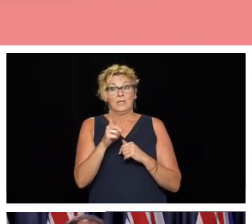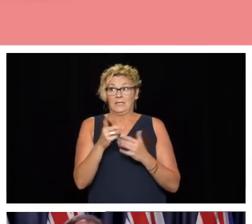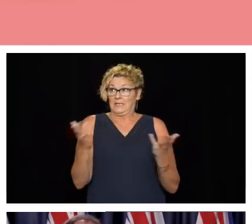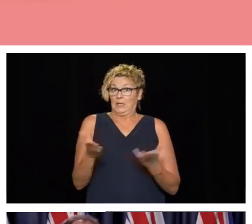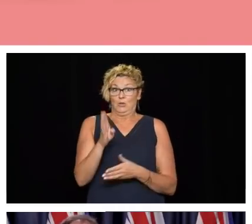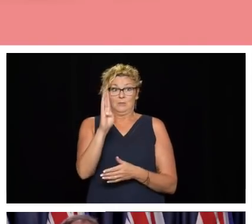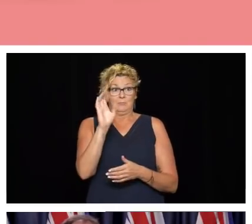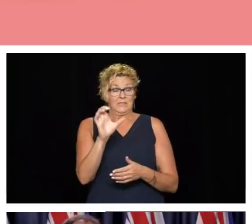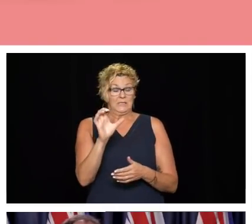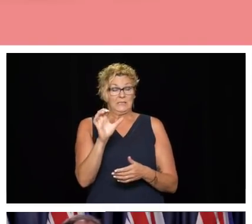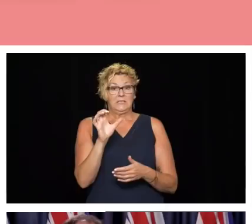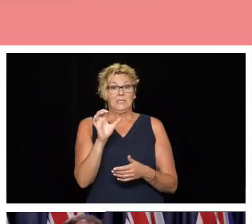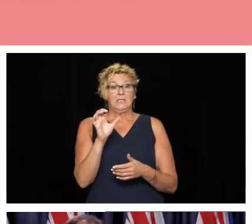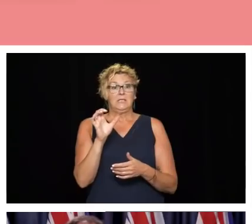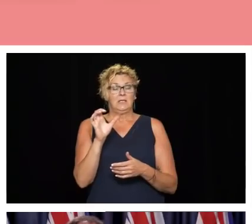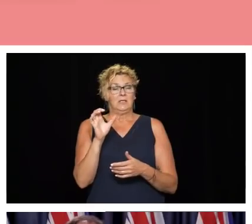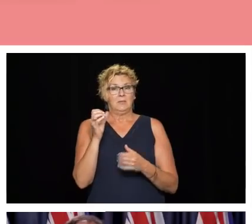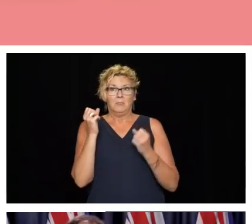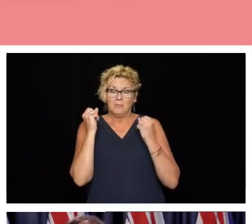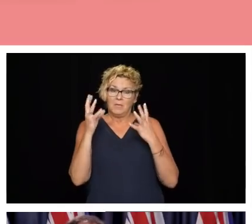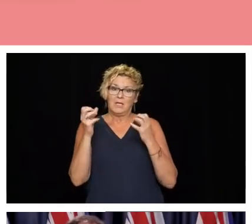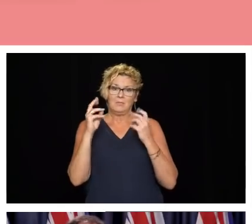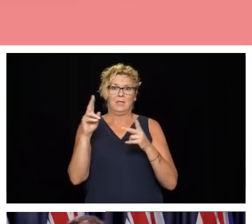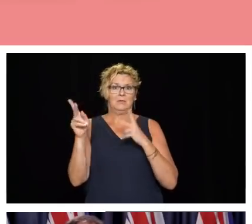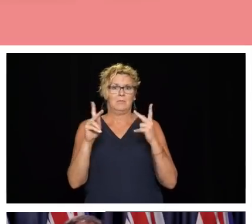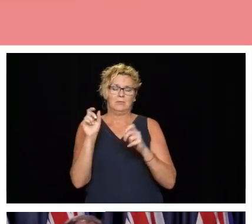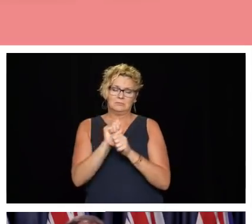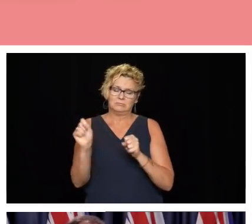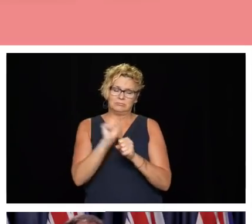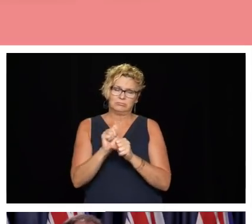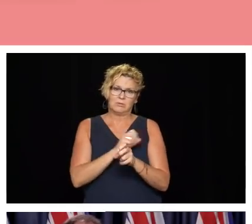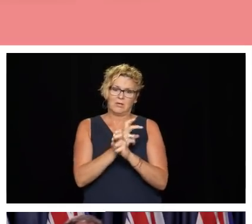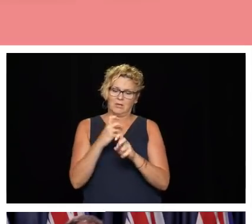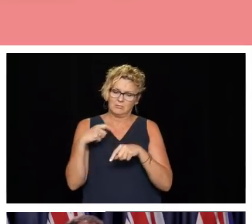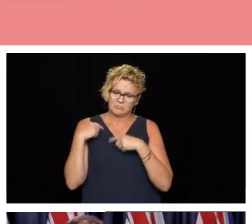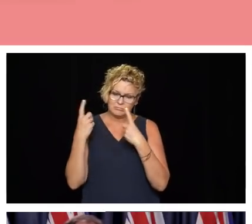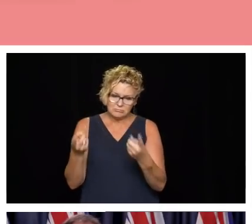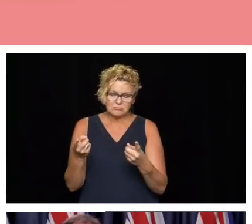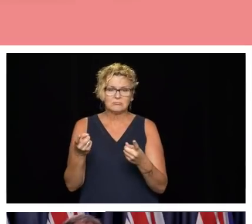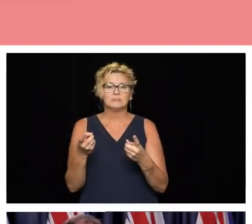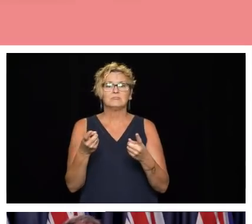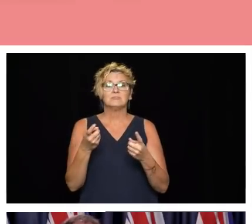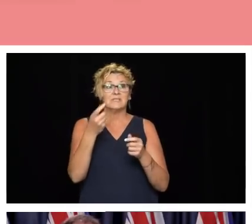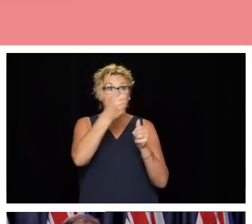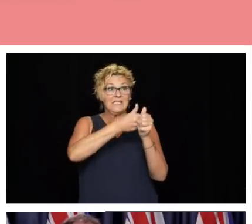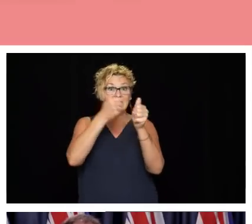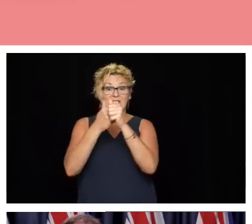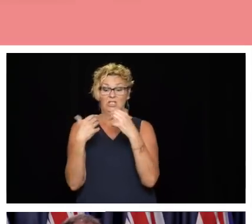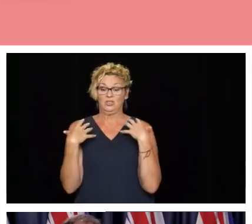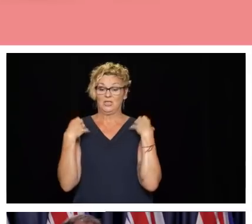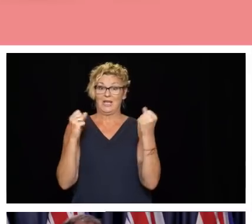made in a very rapid way , based on what we knew in other jurisdictions we had not had the experience of British